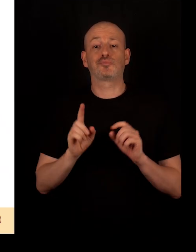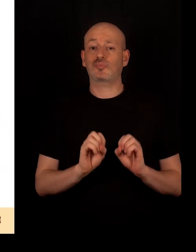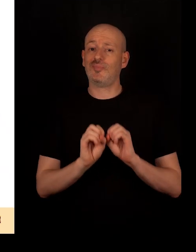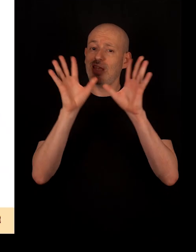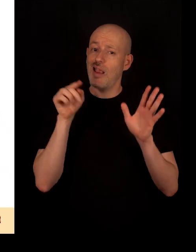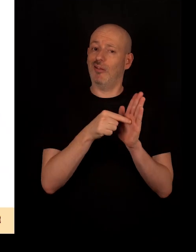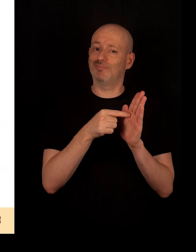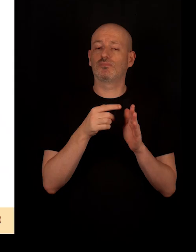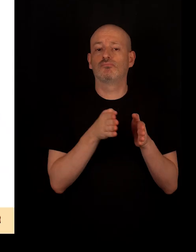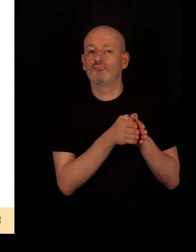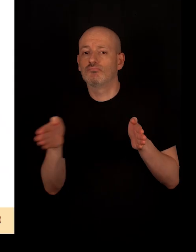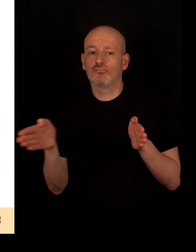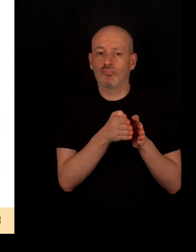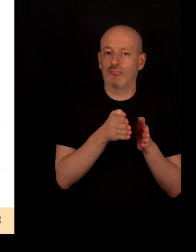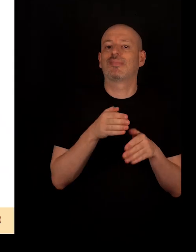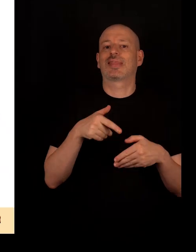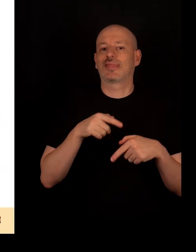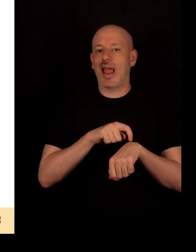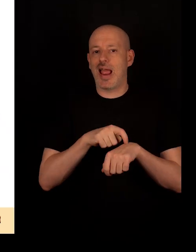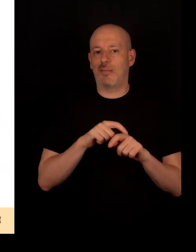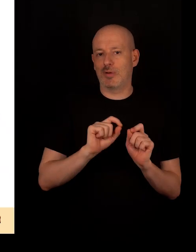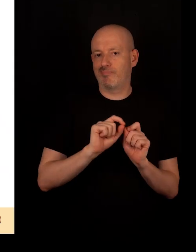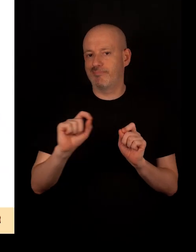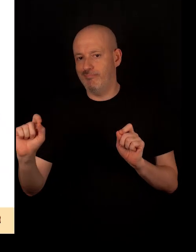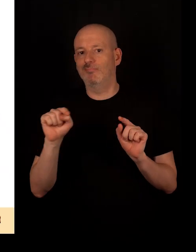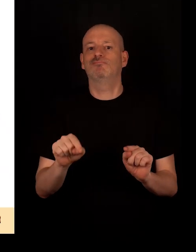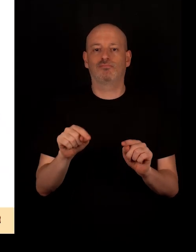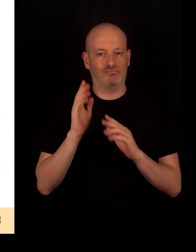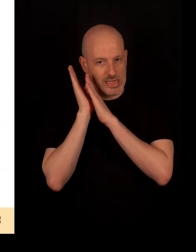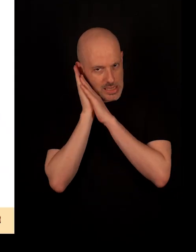You must clearly indicate the duration and time spent in the residency.